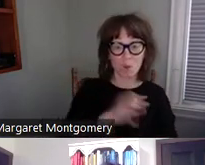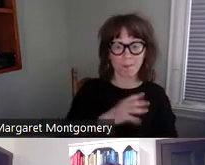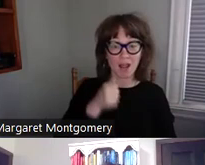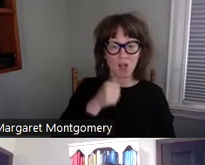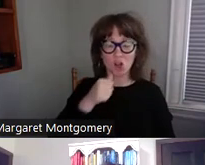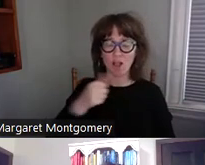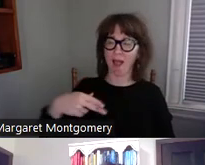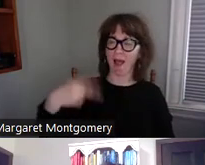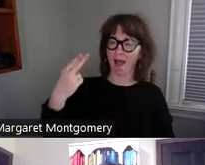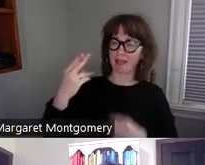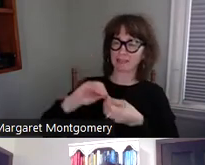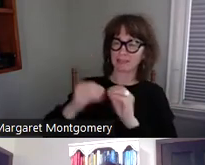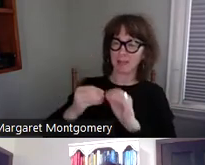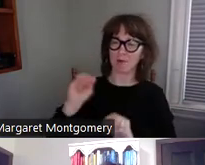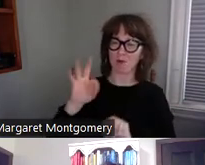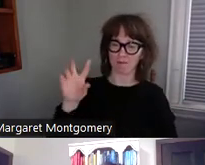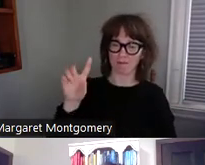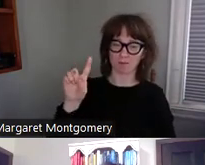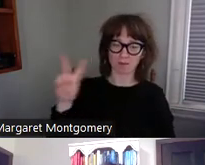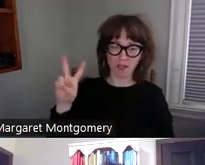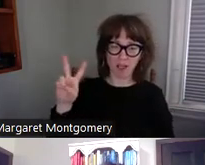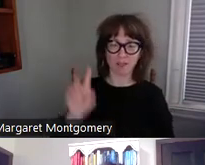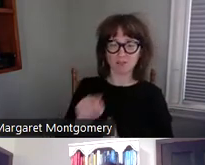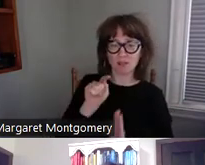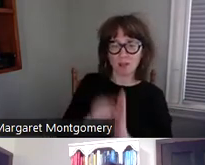and it's the partner homicide. 12:04:43 We express our gratitude for the